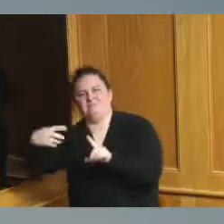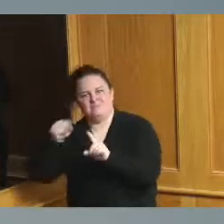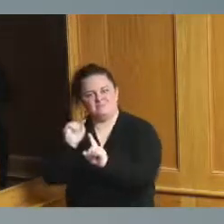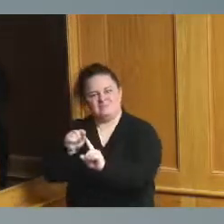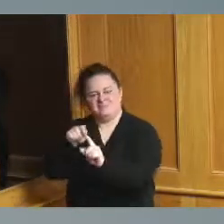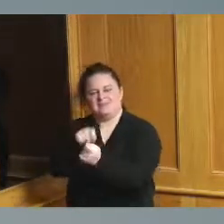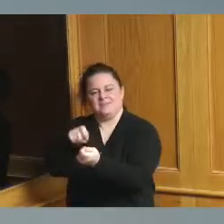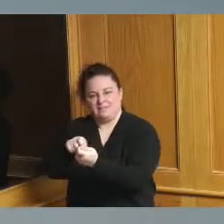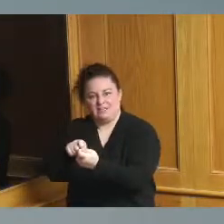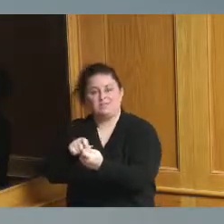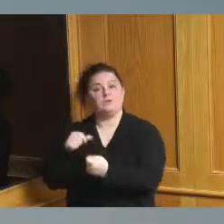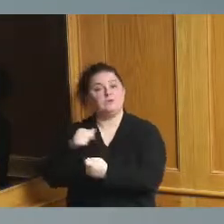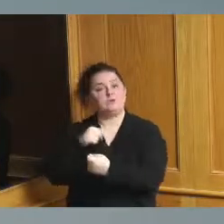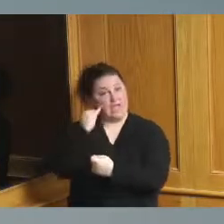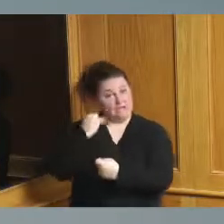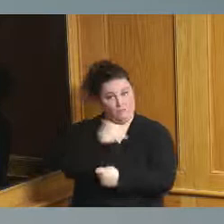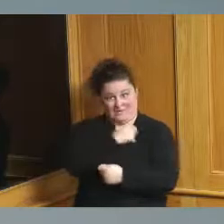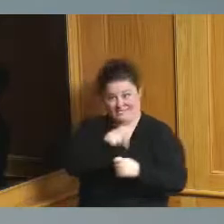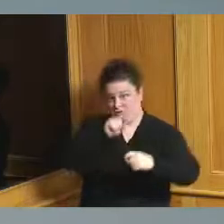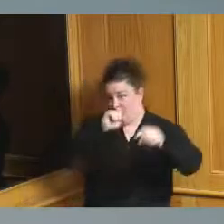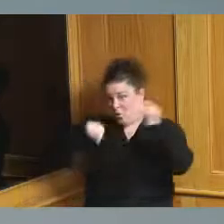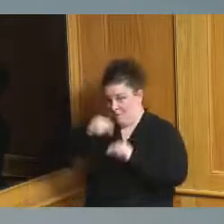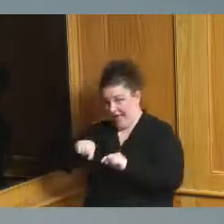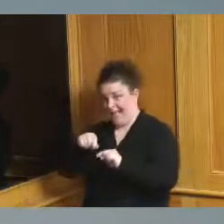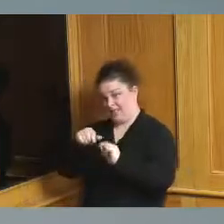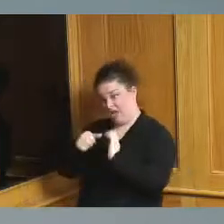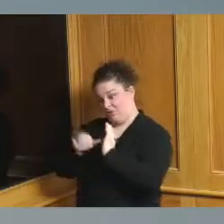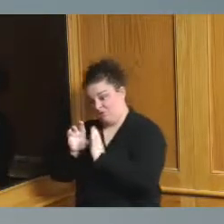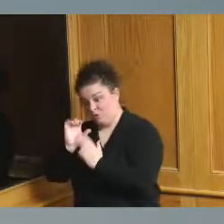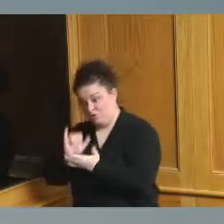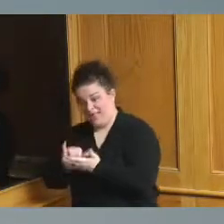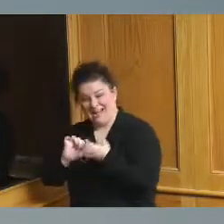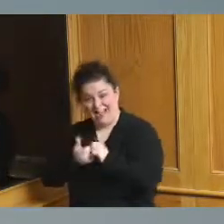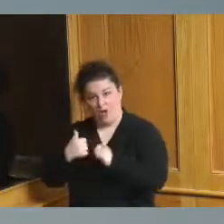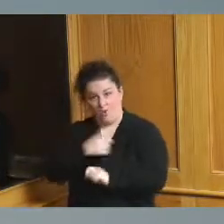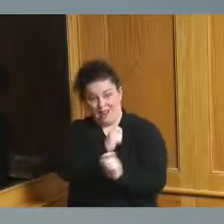apply or allocate that those funds we can certainly help the board in that process